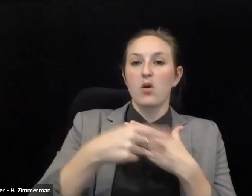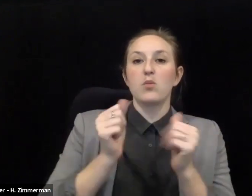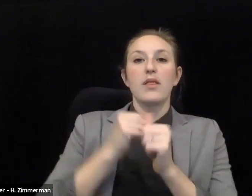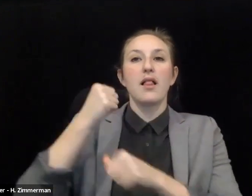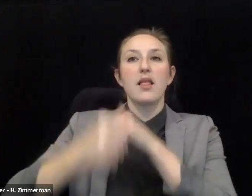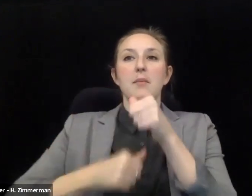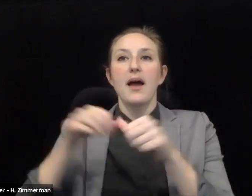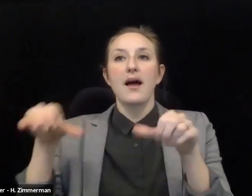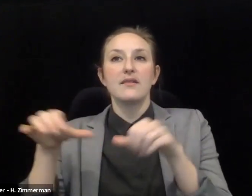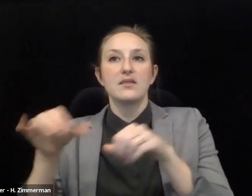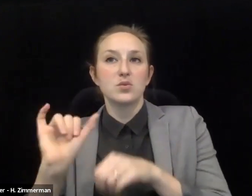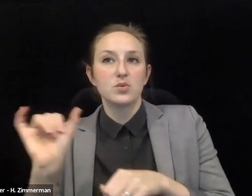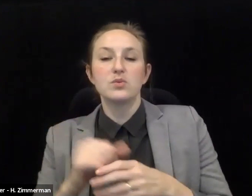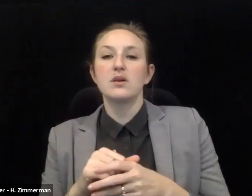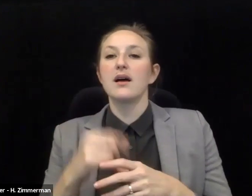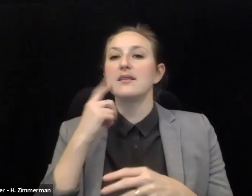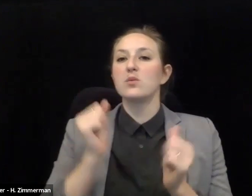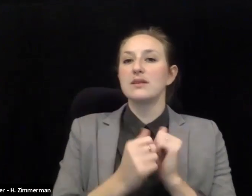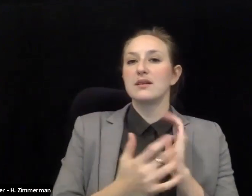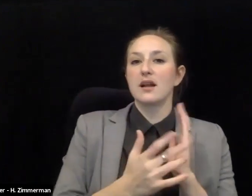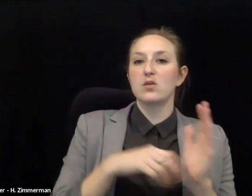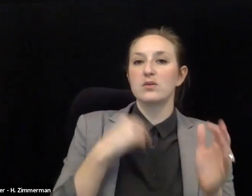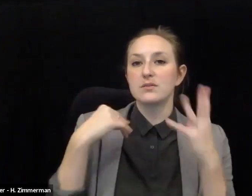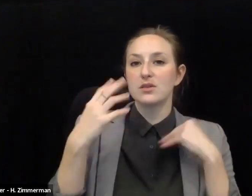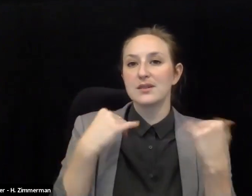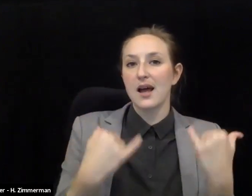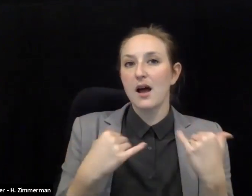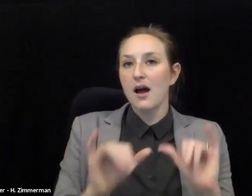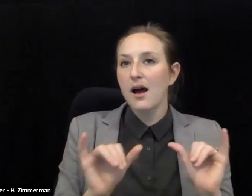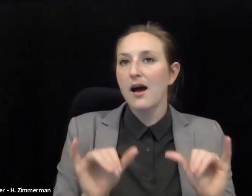think that, you know, the technology we're experiencing now it's really going to be a unique way to